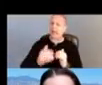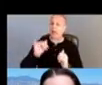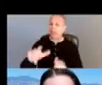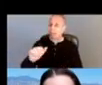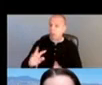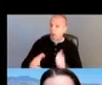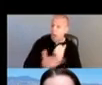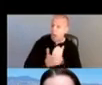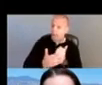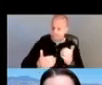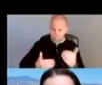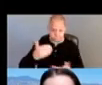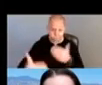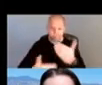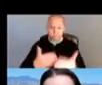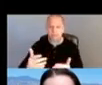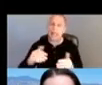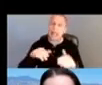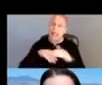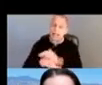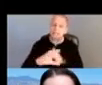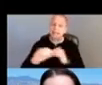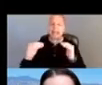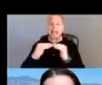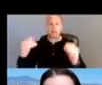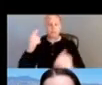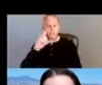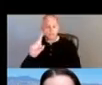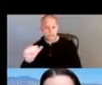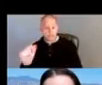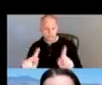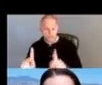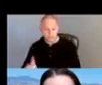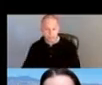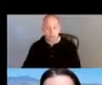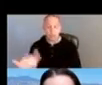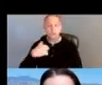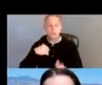access and equity for disabled people. We also developed a video explaining how the